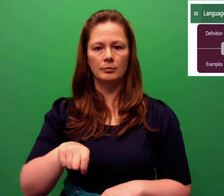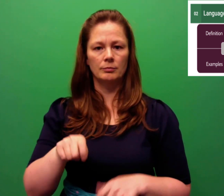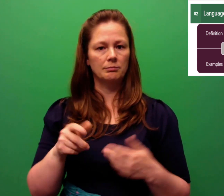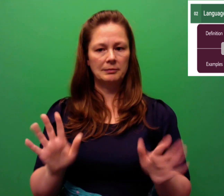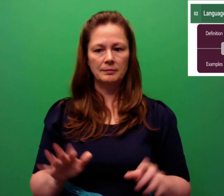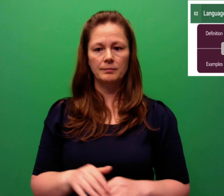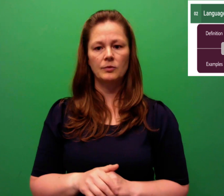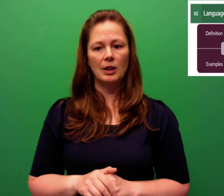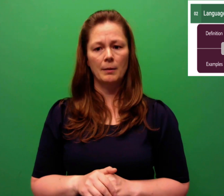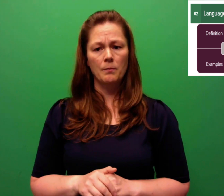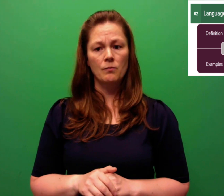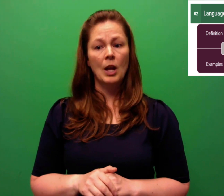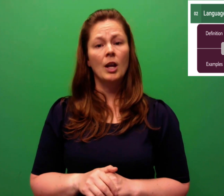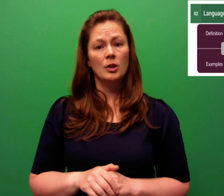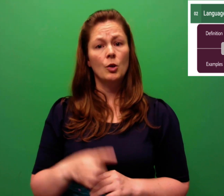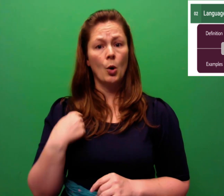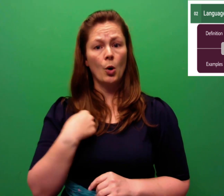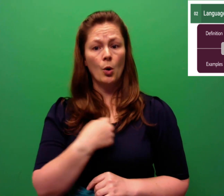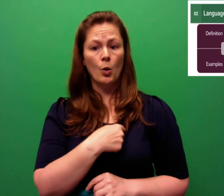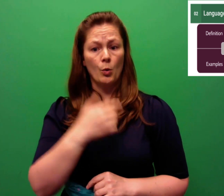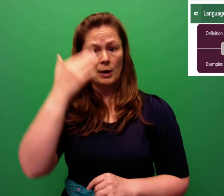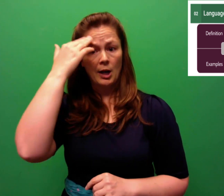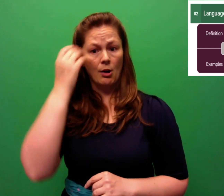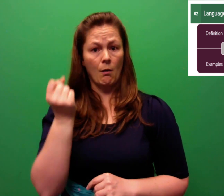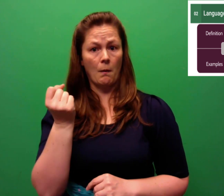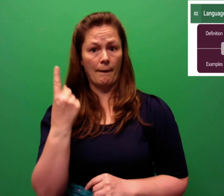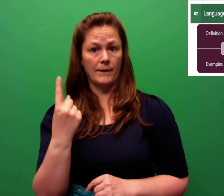the card is just 2 downward lines parallel to each other.